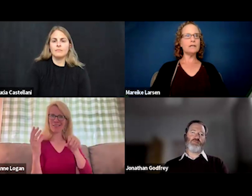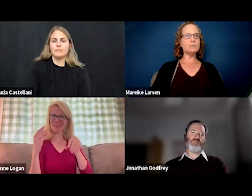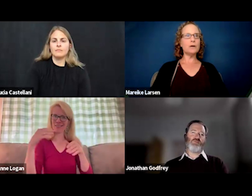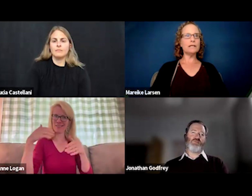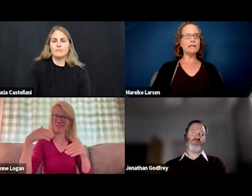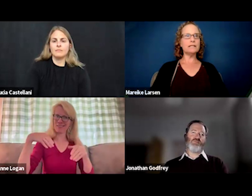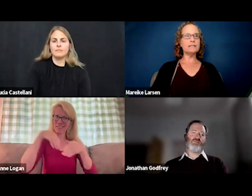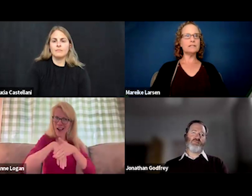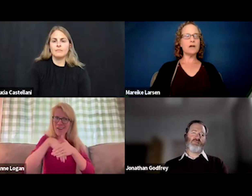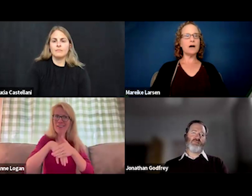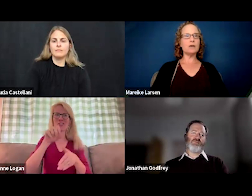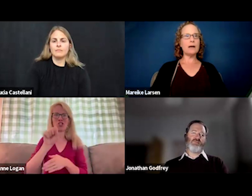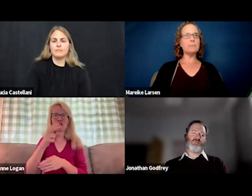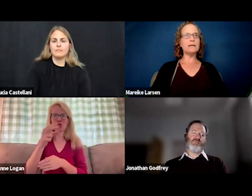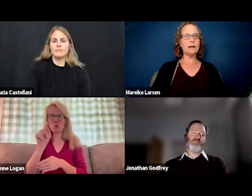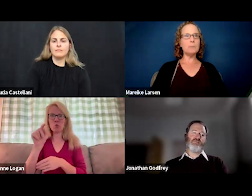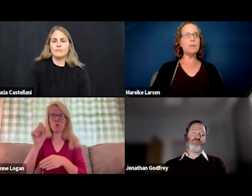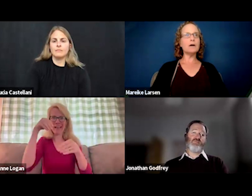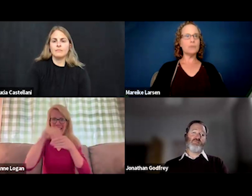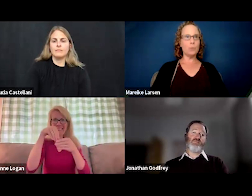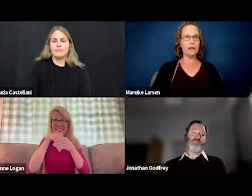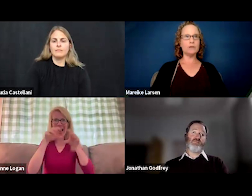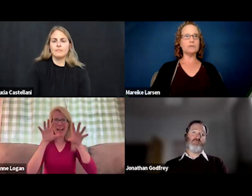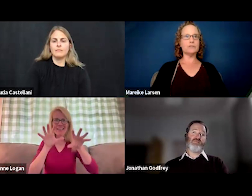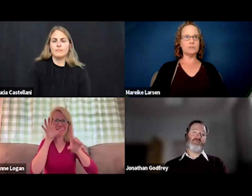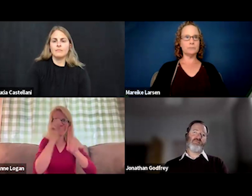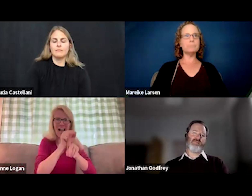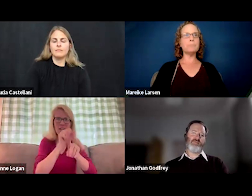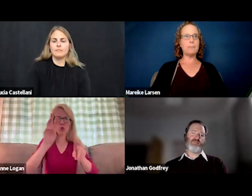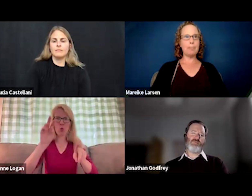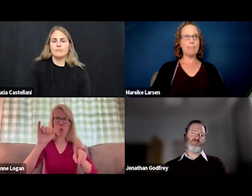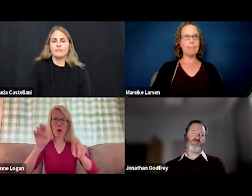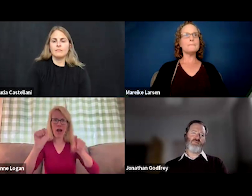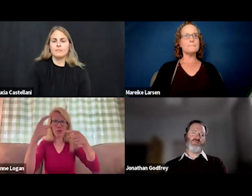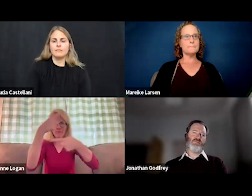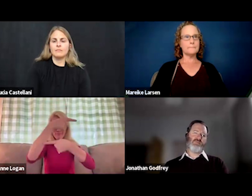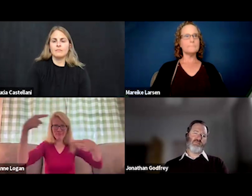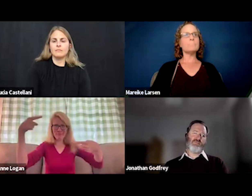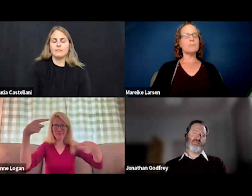and one is wrapping among the wires.